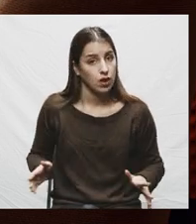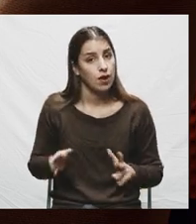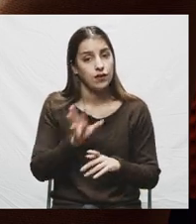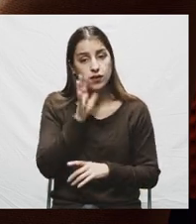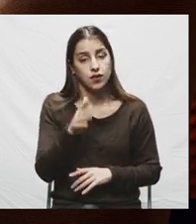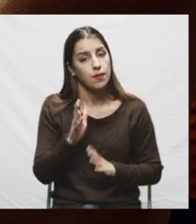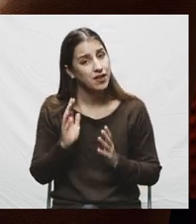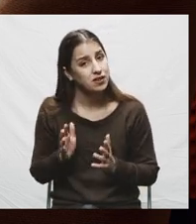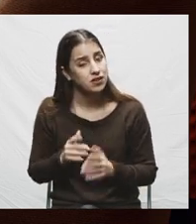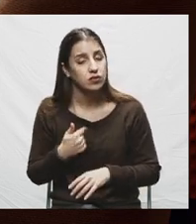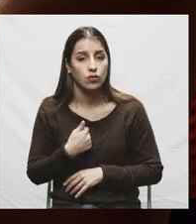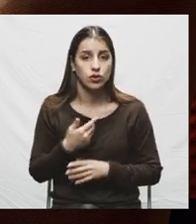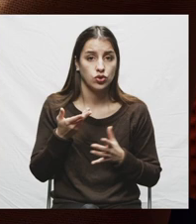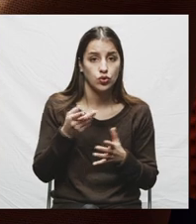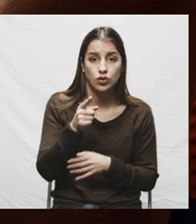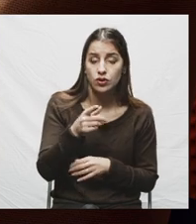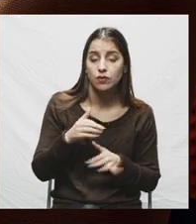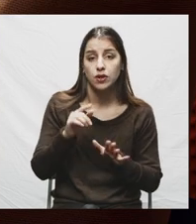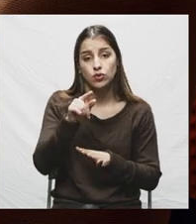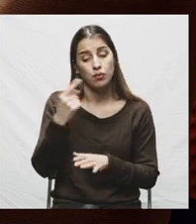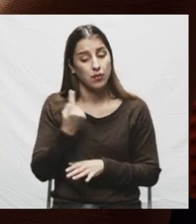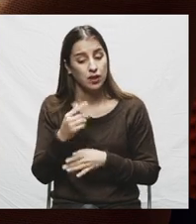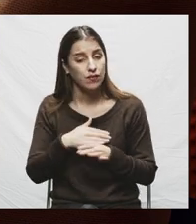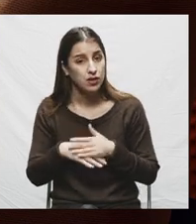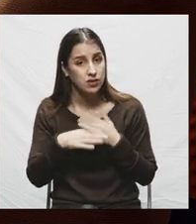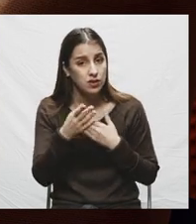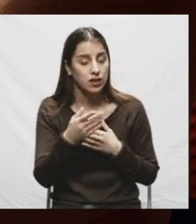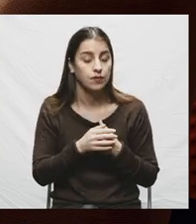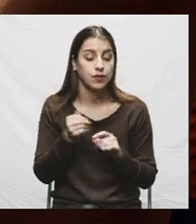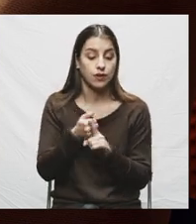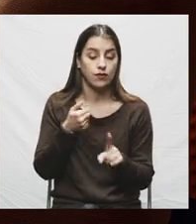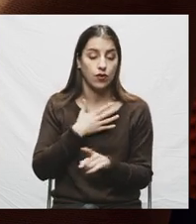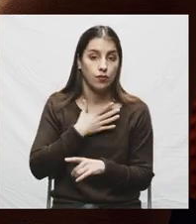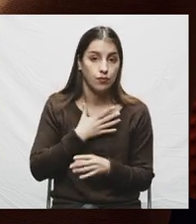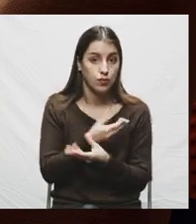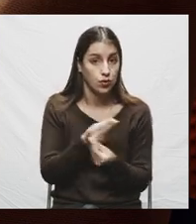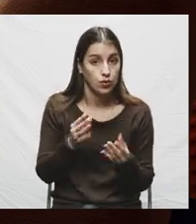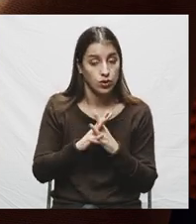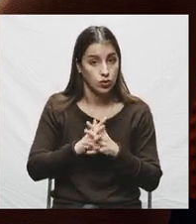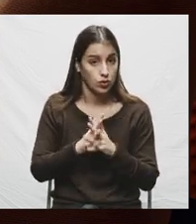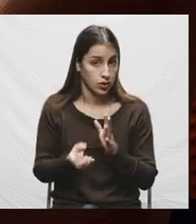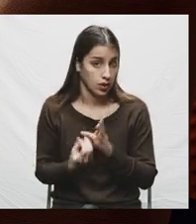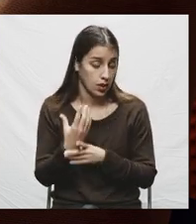saying “it is needed. I help you” “You have to do it”. Well. He challenged me a lot to create a structure.